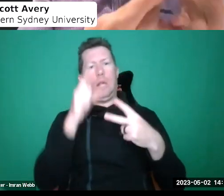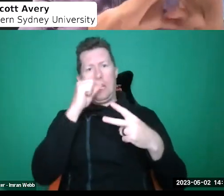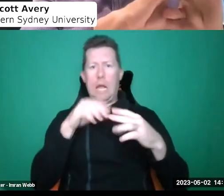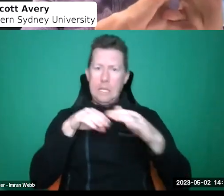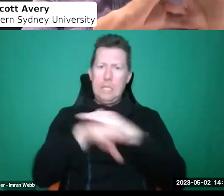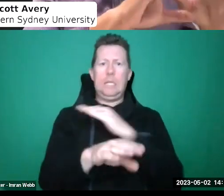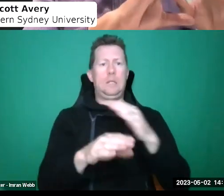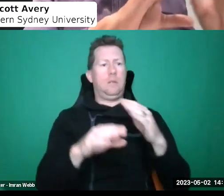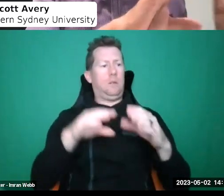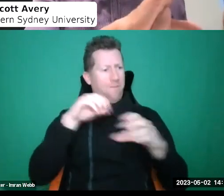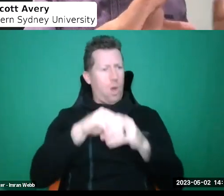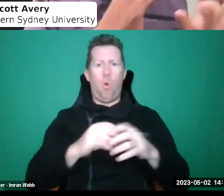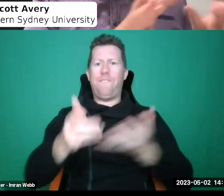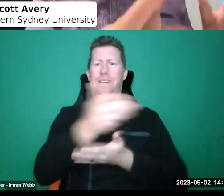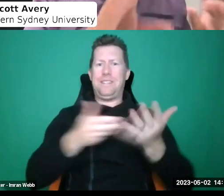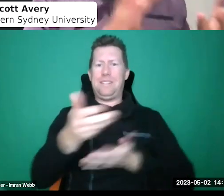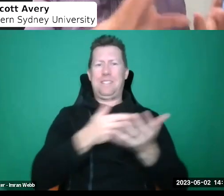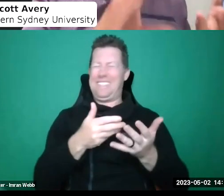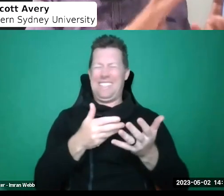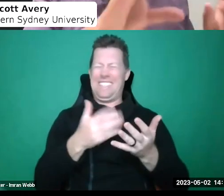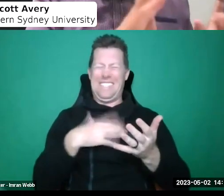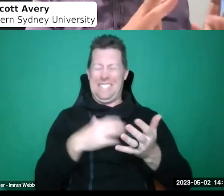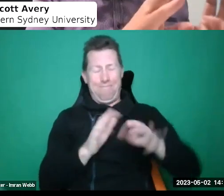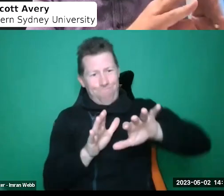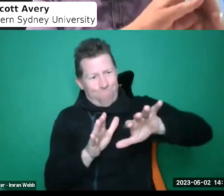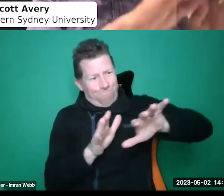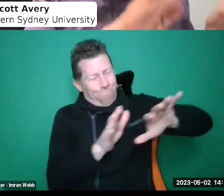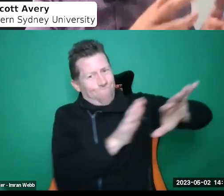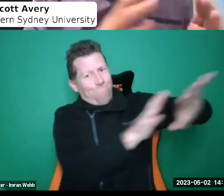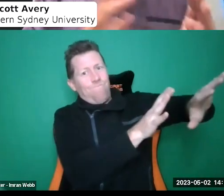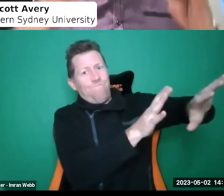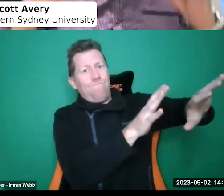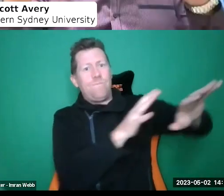And we have to move beyond that because that's not the only view of the world.